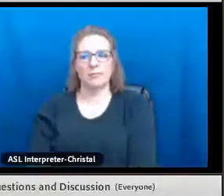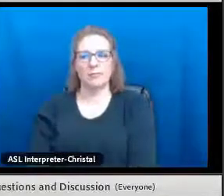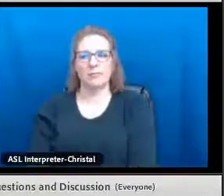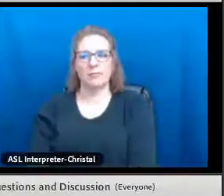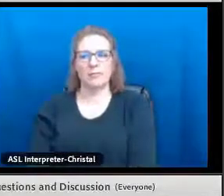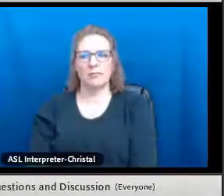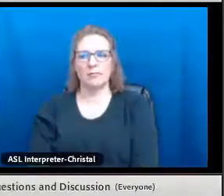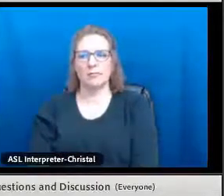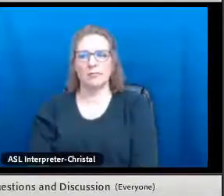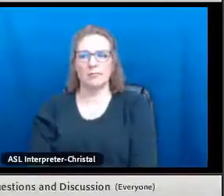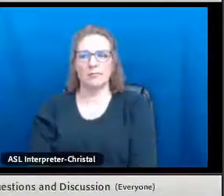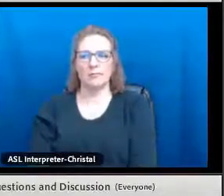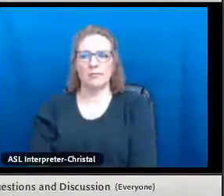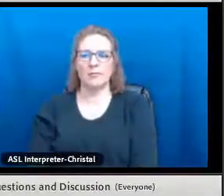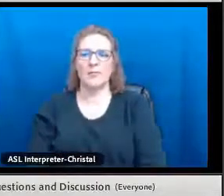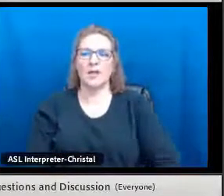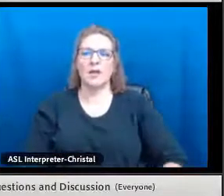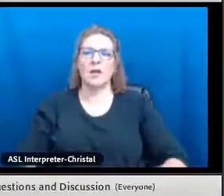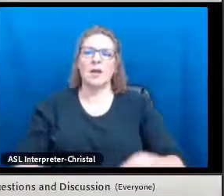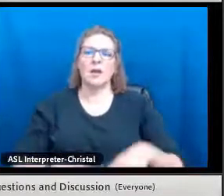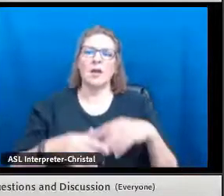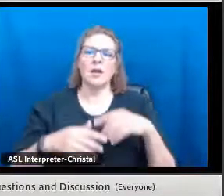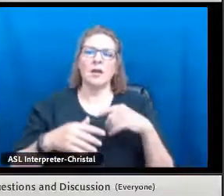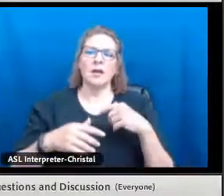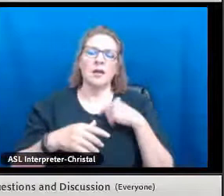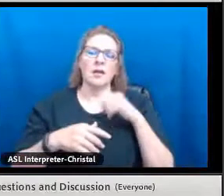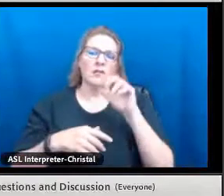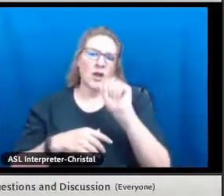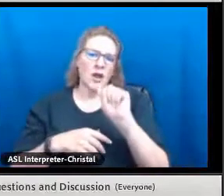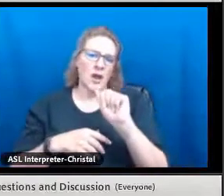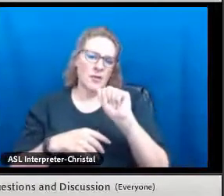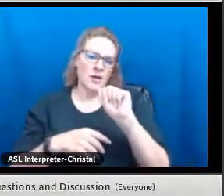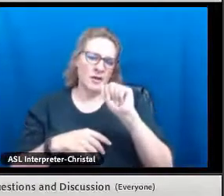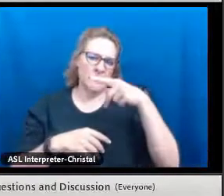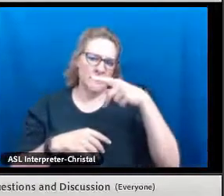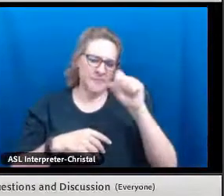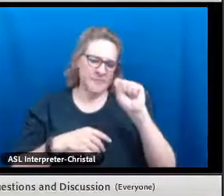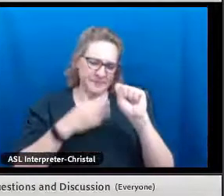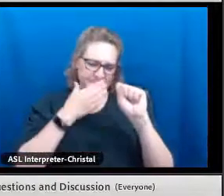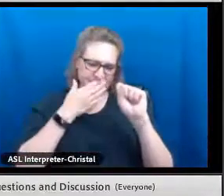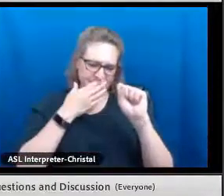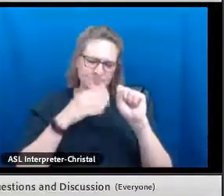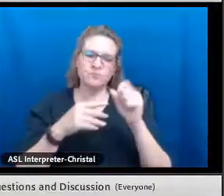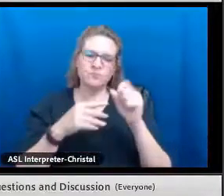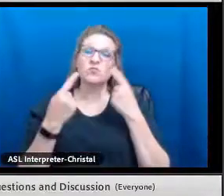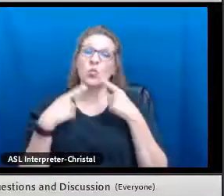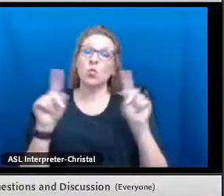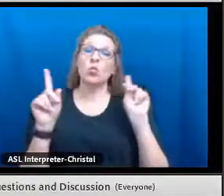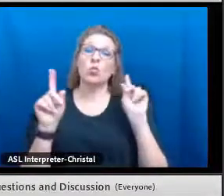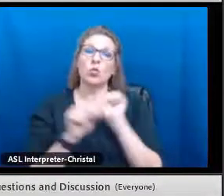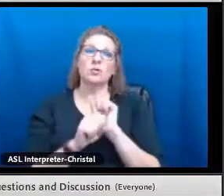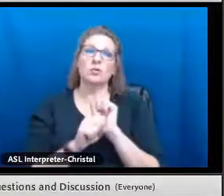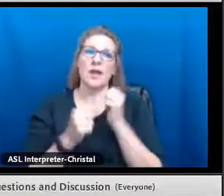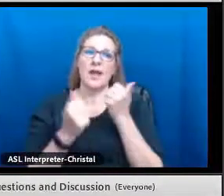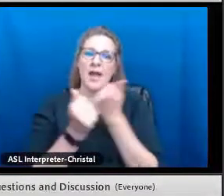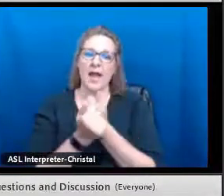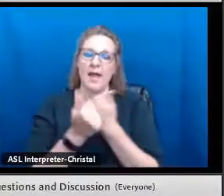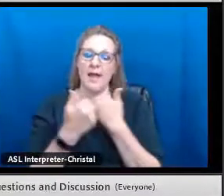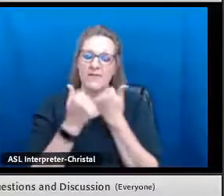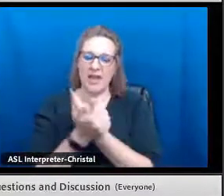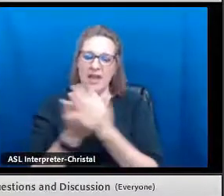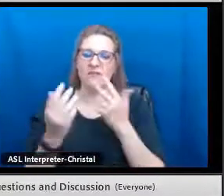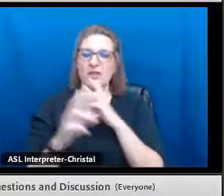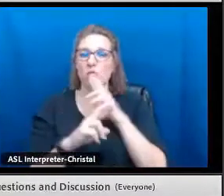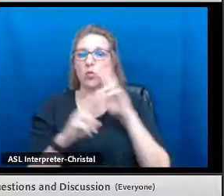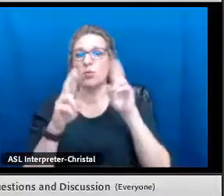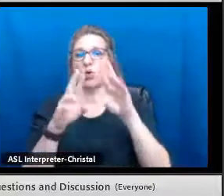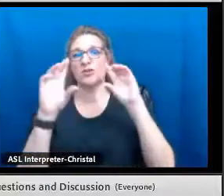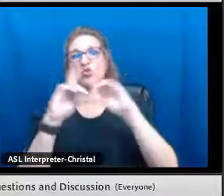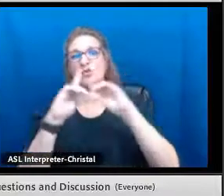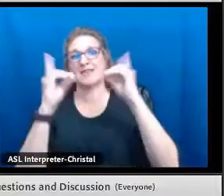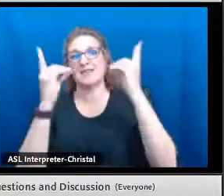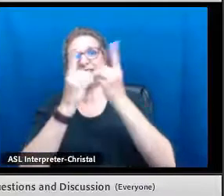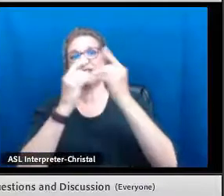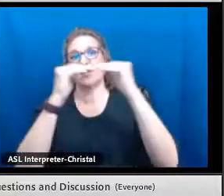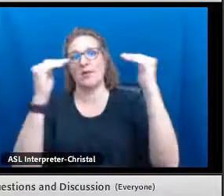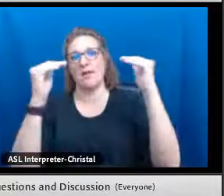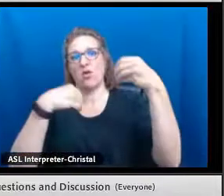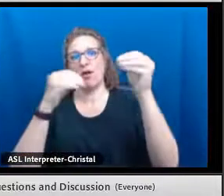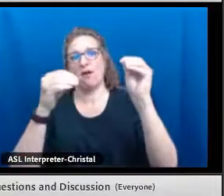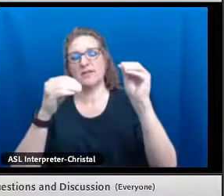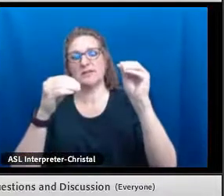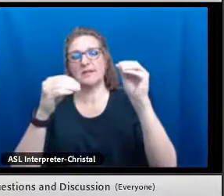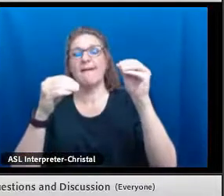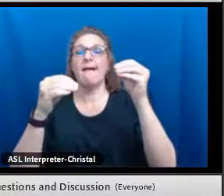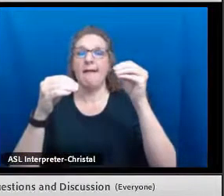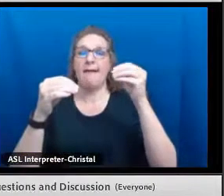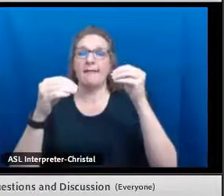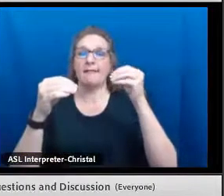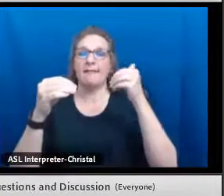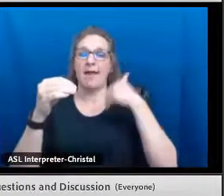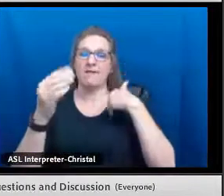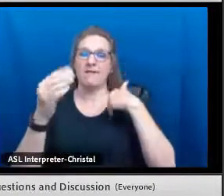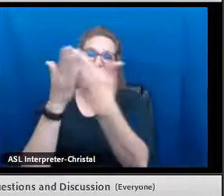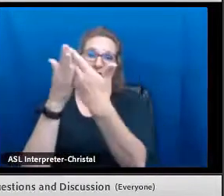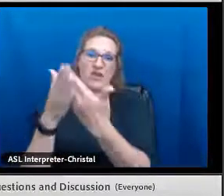Dr. Arellano, for Albuquerque Public Schools, what really works well is